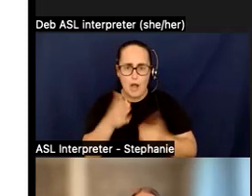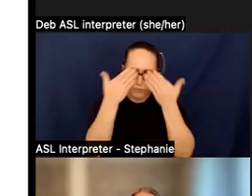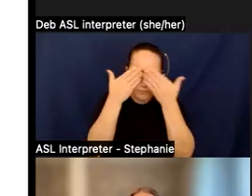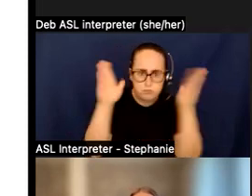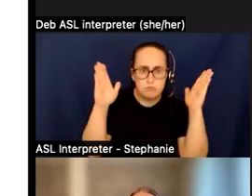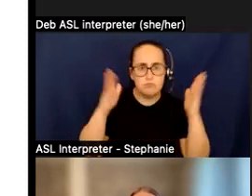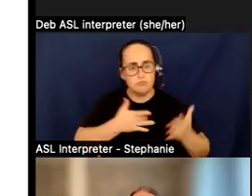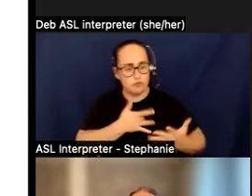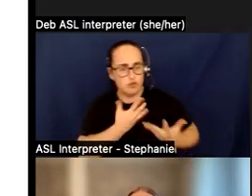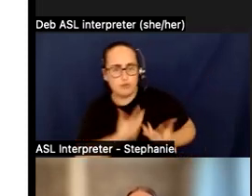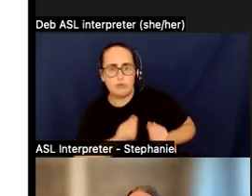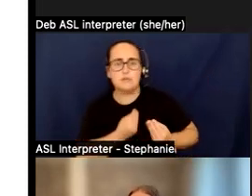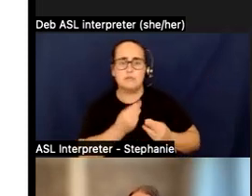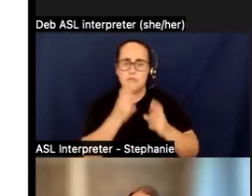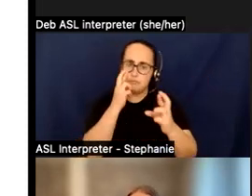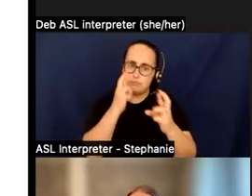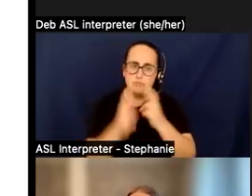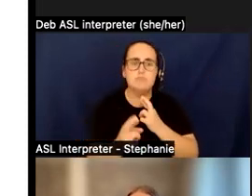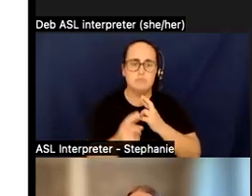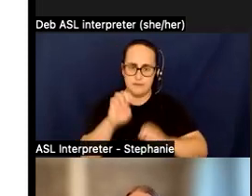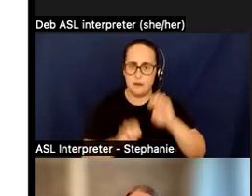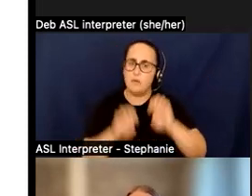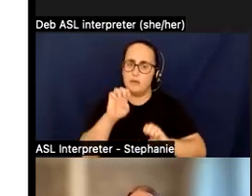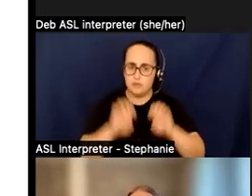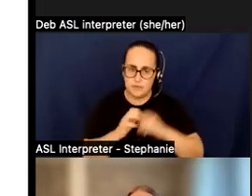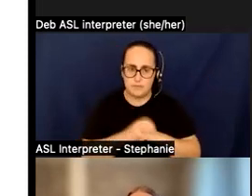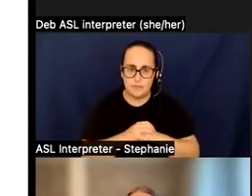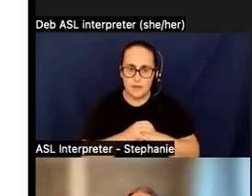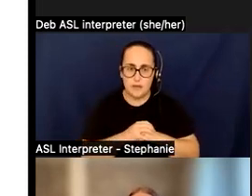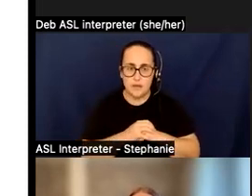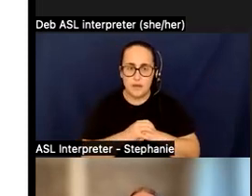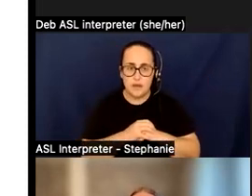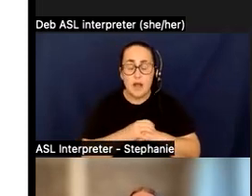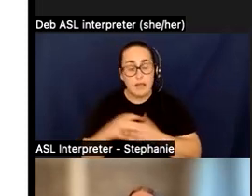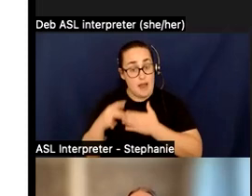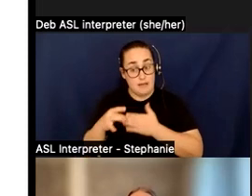Agreements through the link in the guidelines if you're interested, and anyone can participate on a